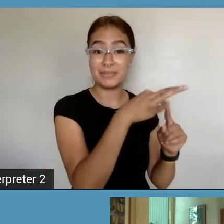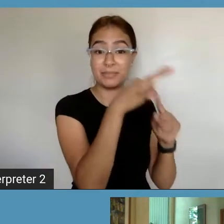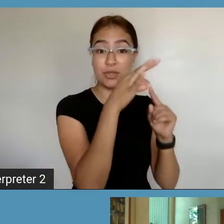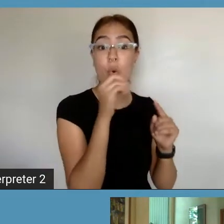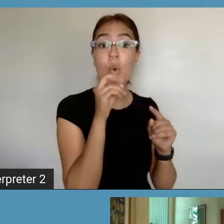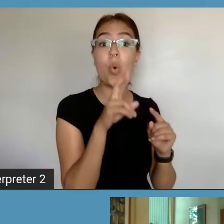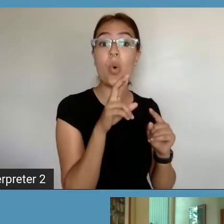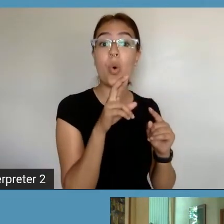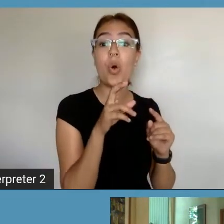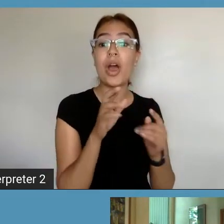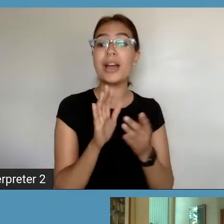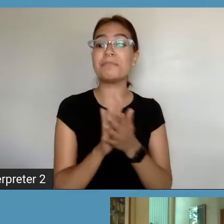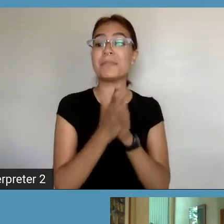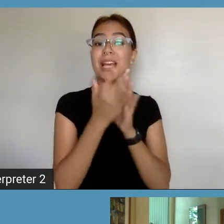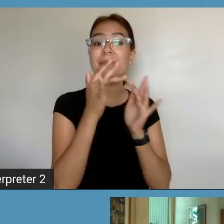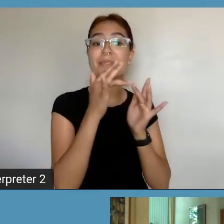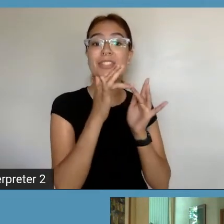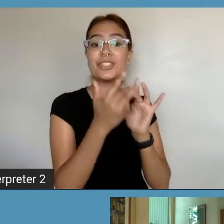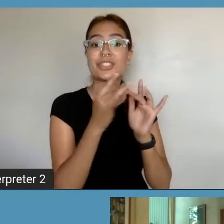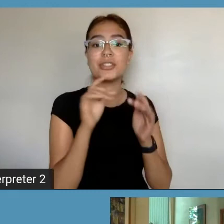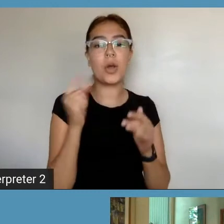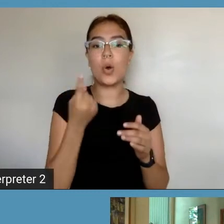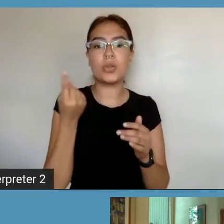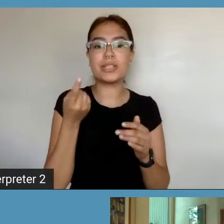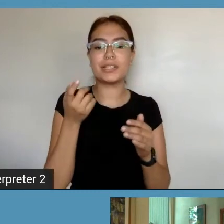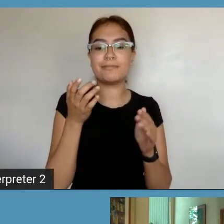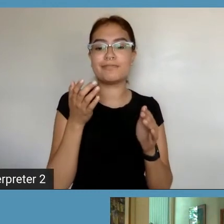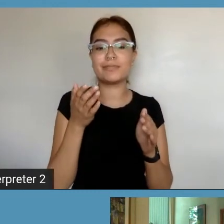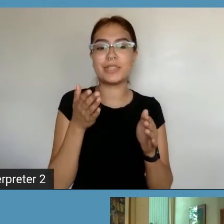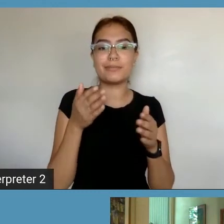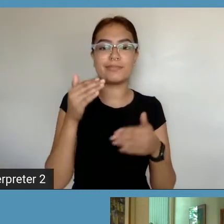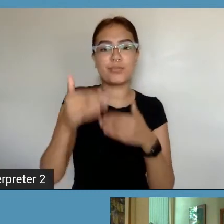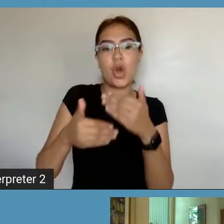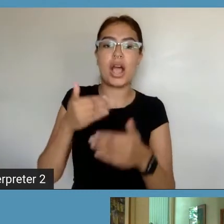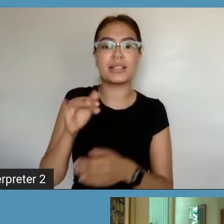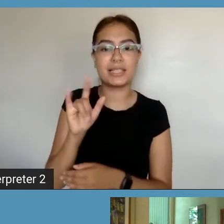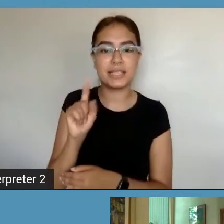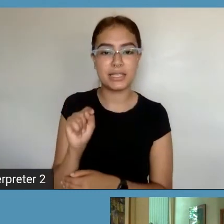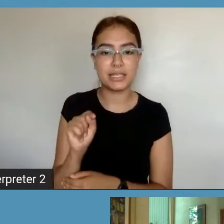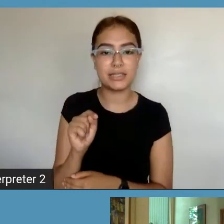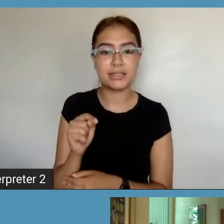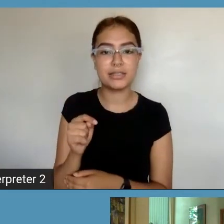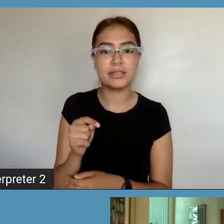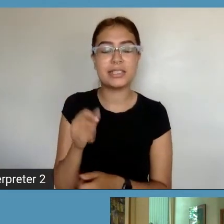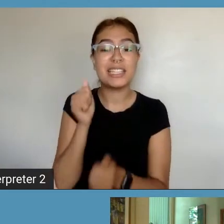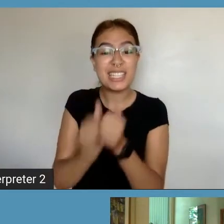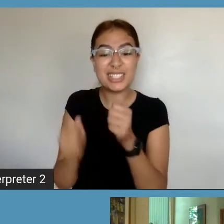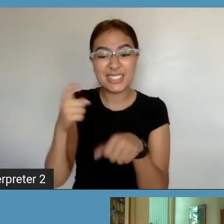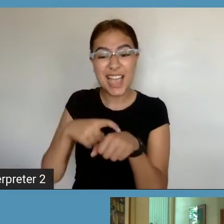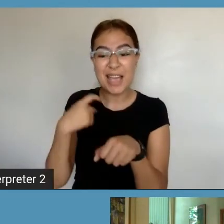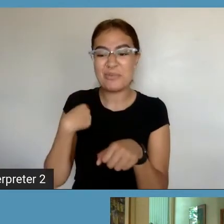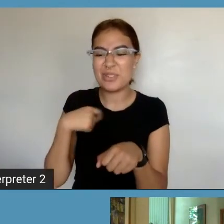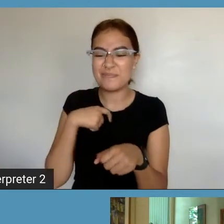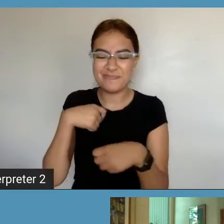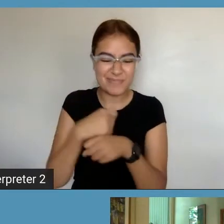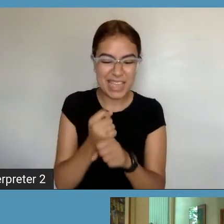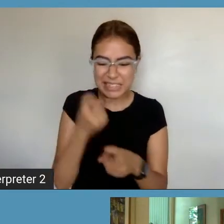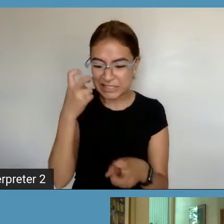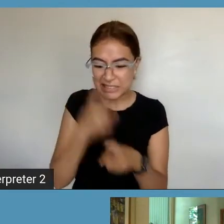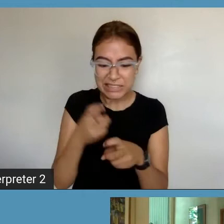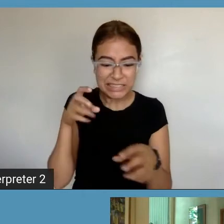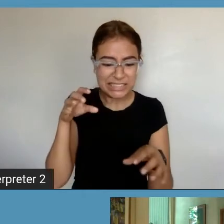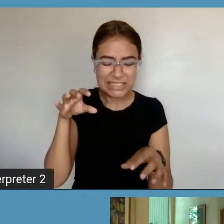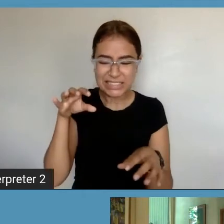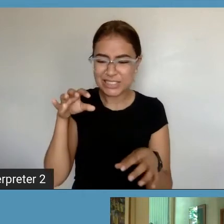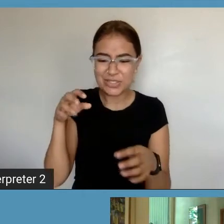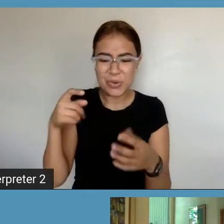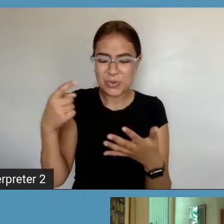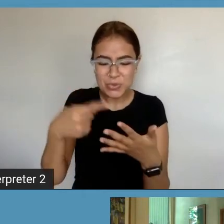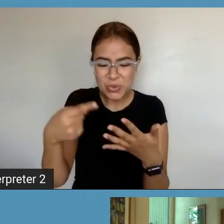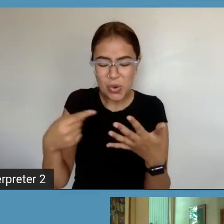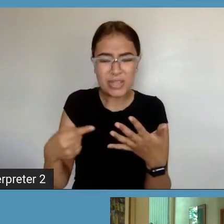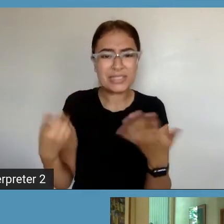Every time we are making hard choices about what about these materials, for example if there is a